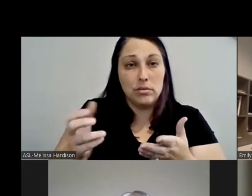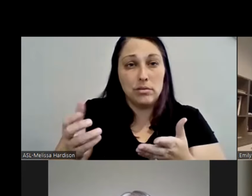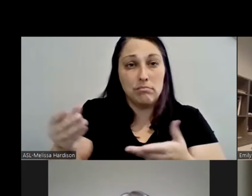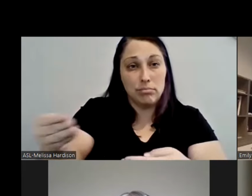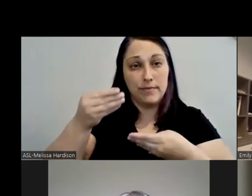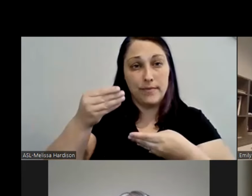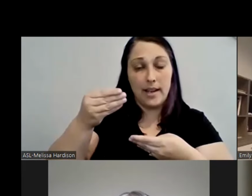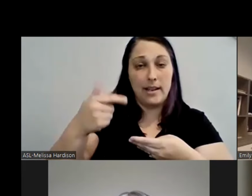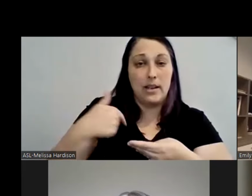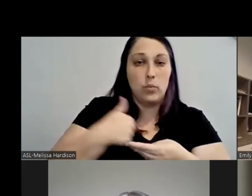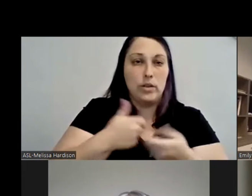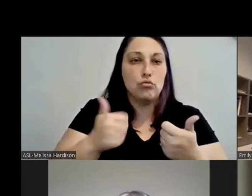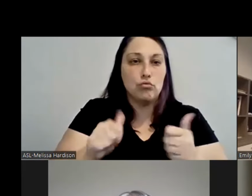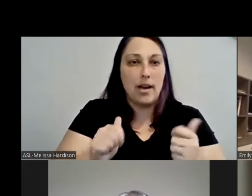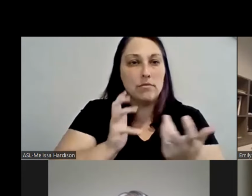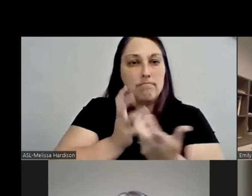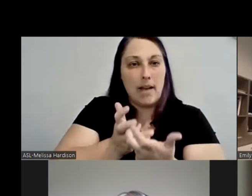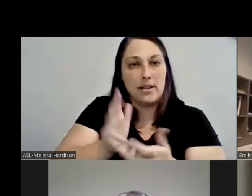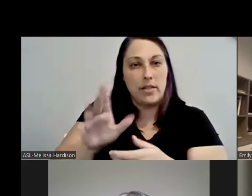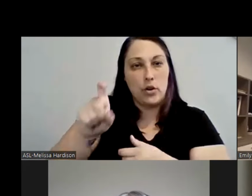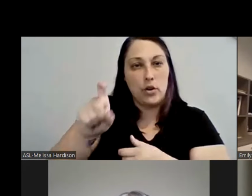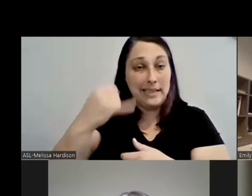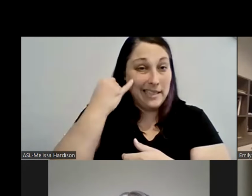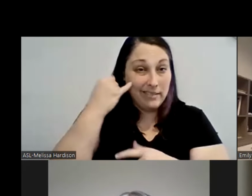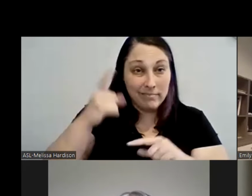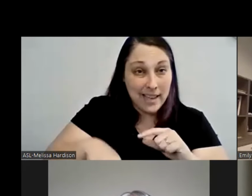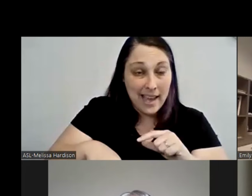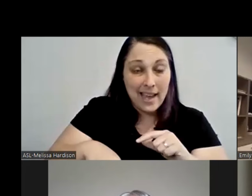After the webinar, I hope that you will look at the Housing and